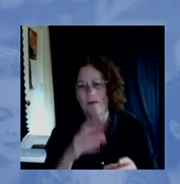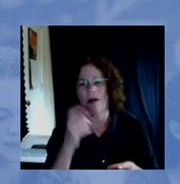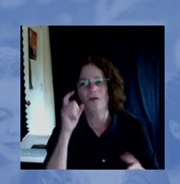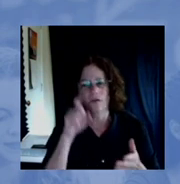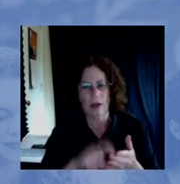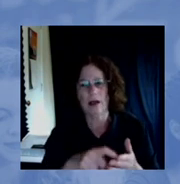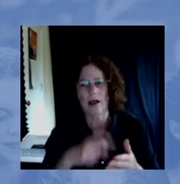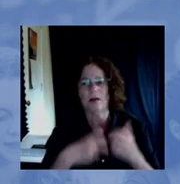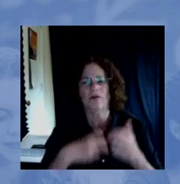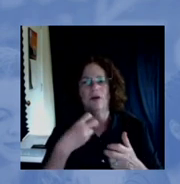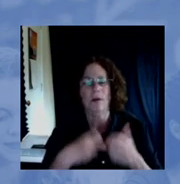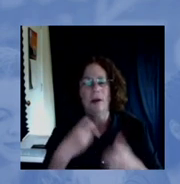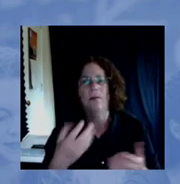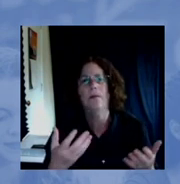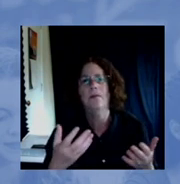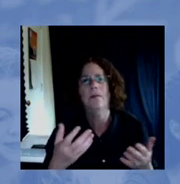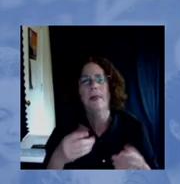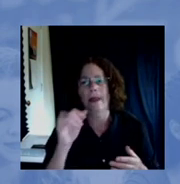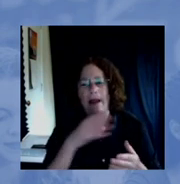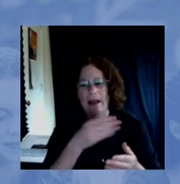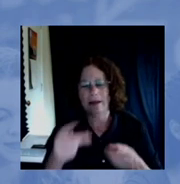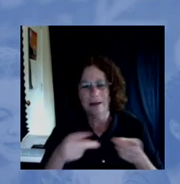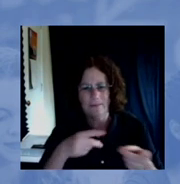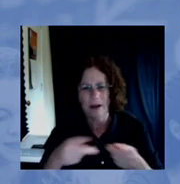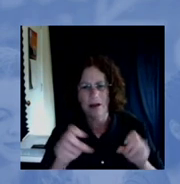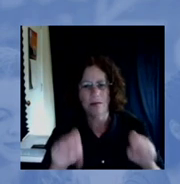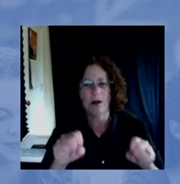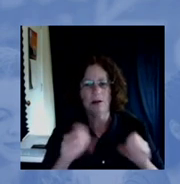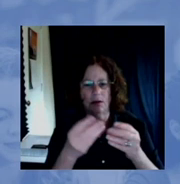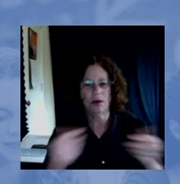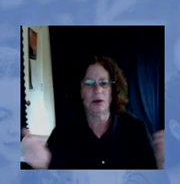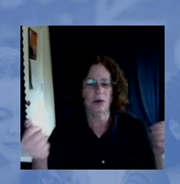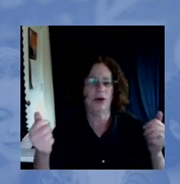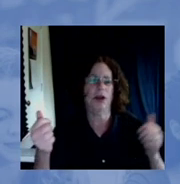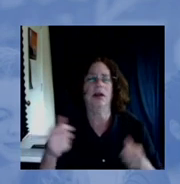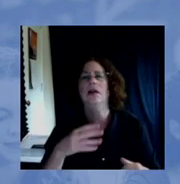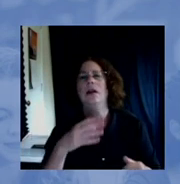THAT DEFINES THE POSSIBLY SOLUTION, AT THE TABLE THAT MEASURES THE IMPLEMENTATION, AND,